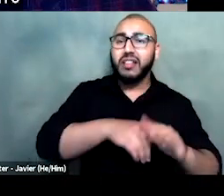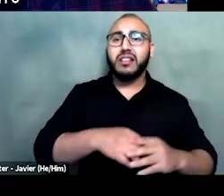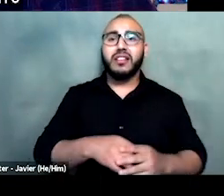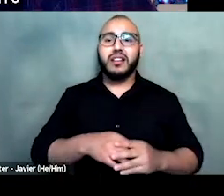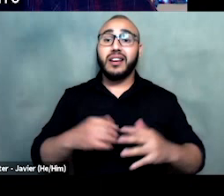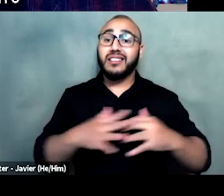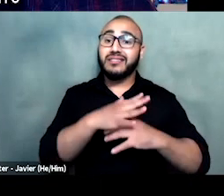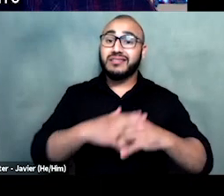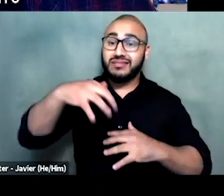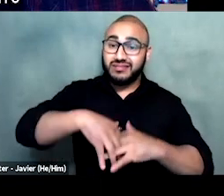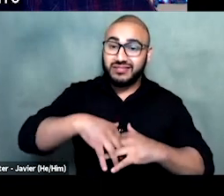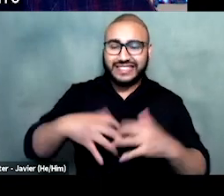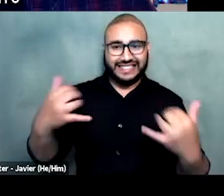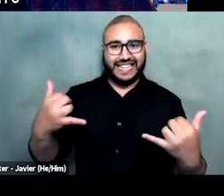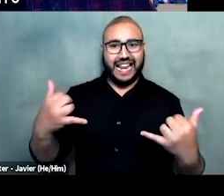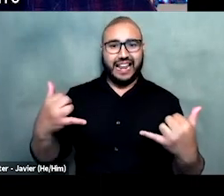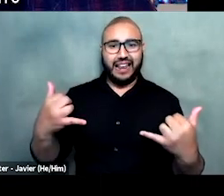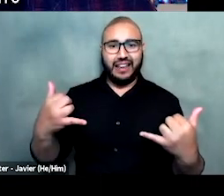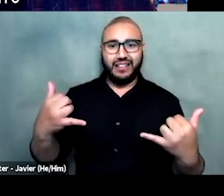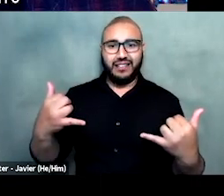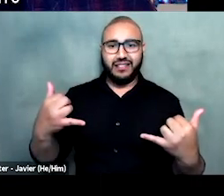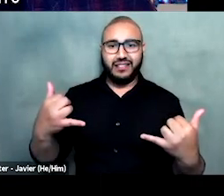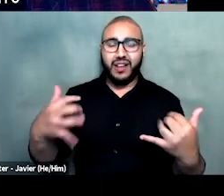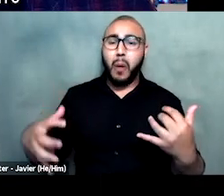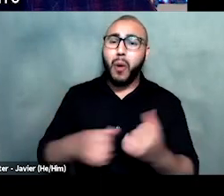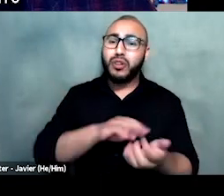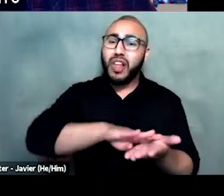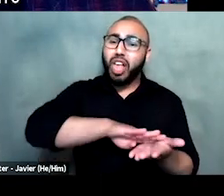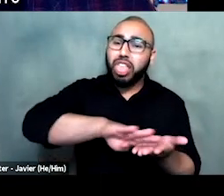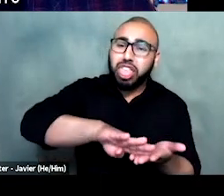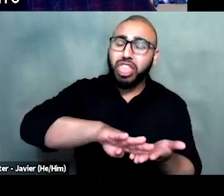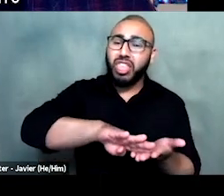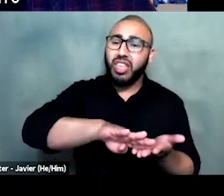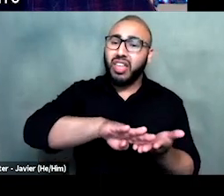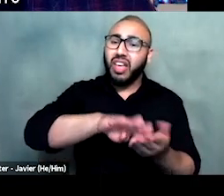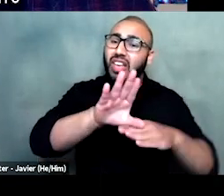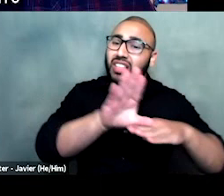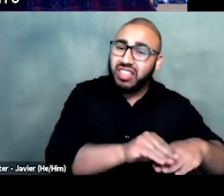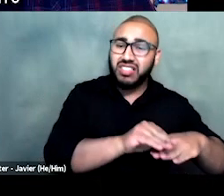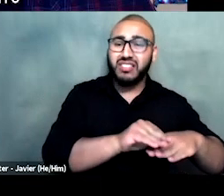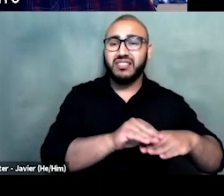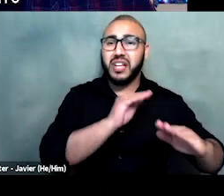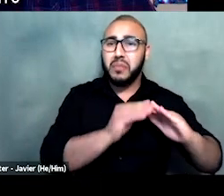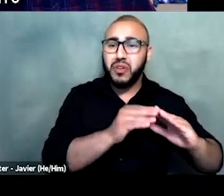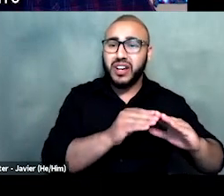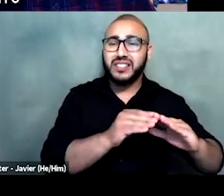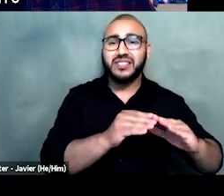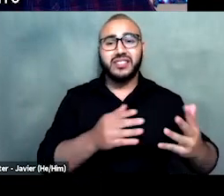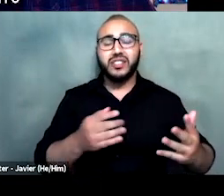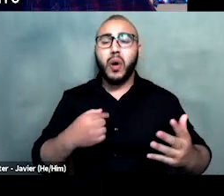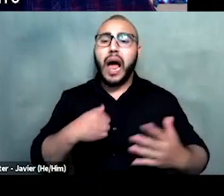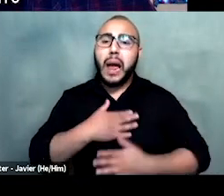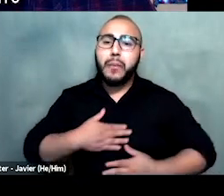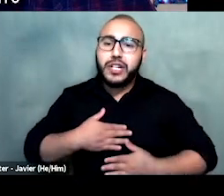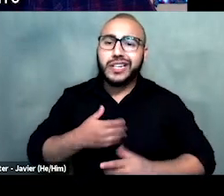stereotyped groups and Native Americans today are some of the most marginalized